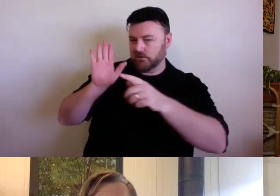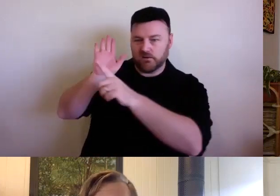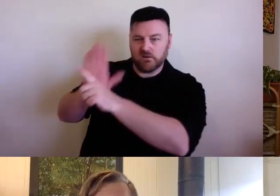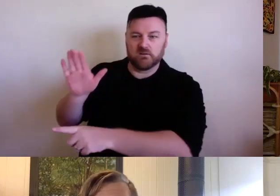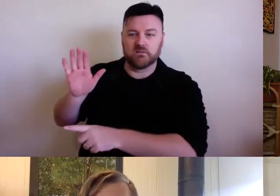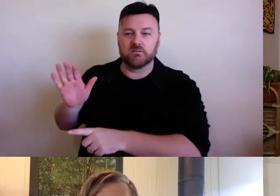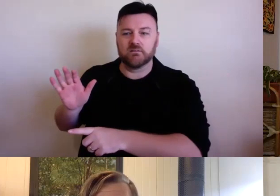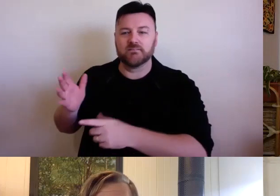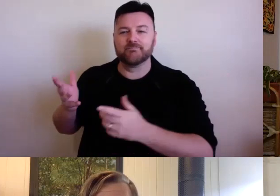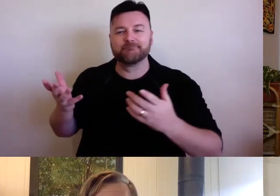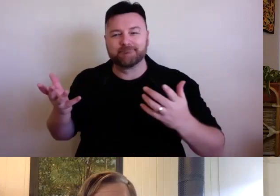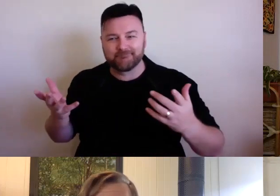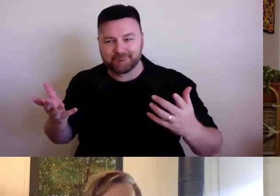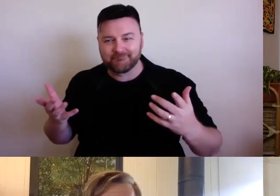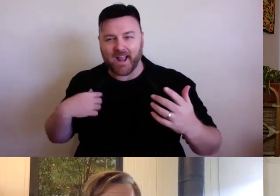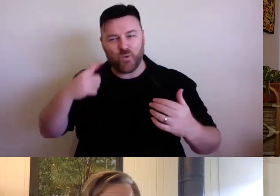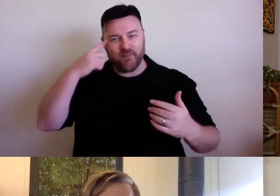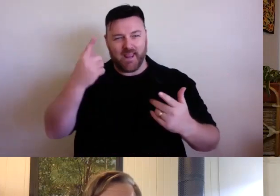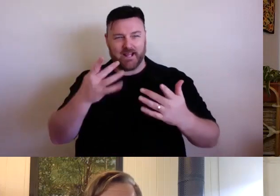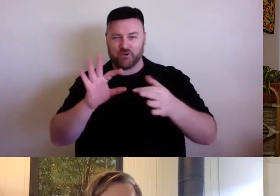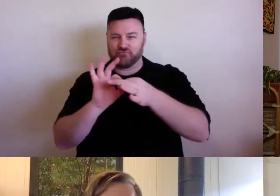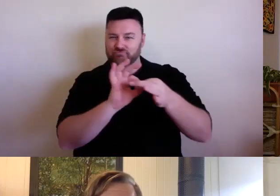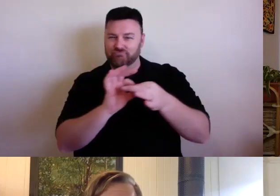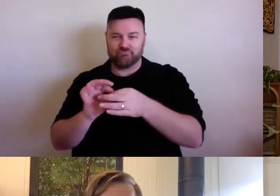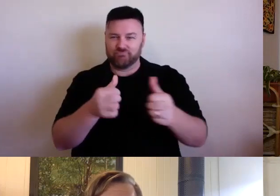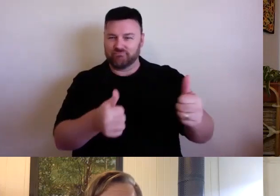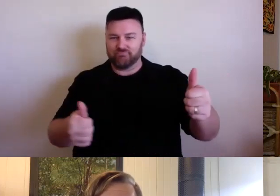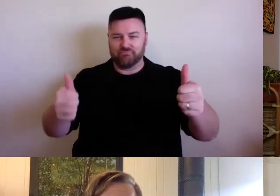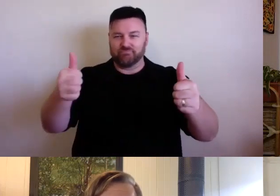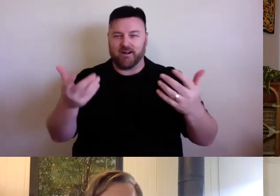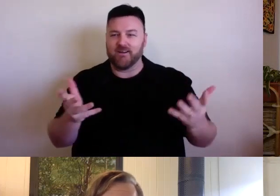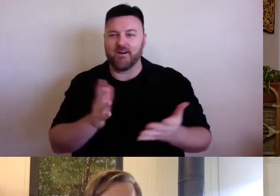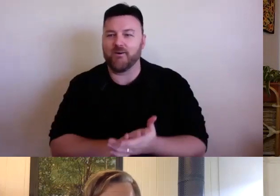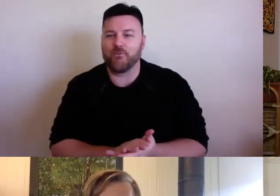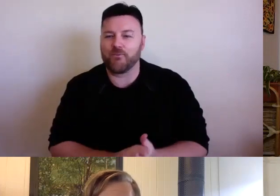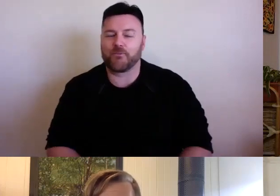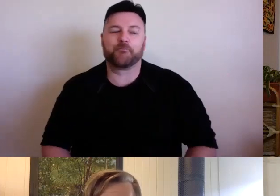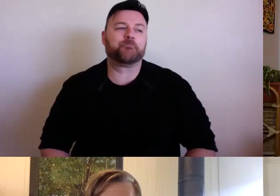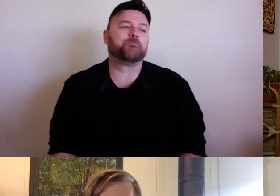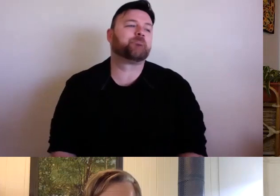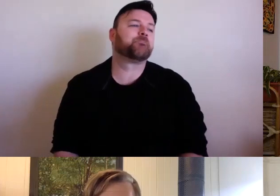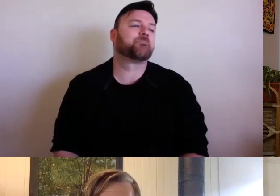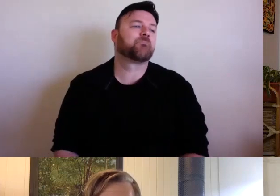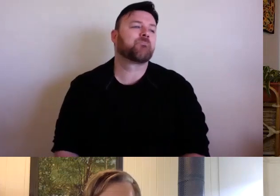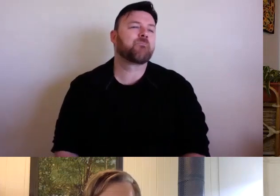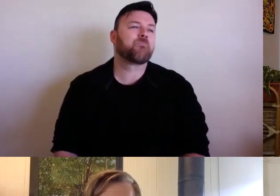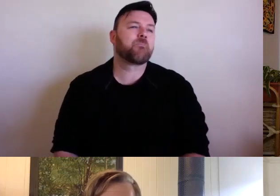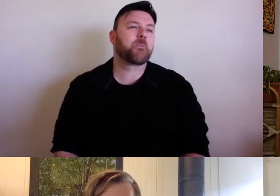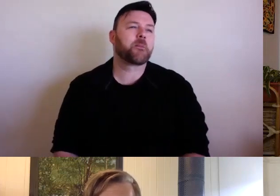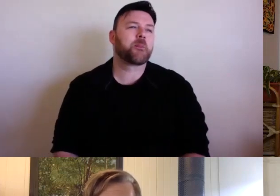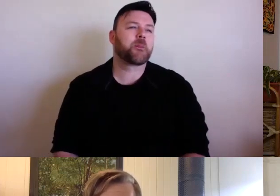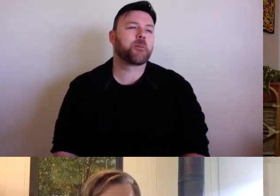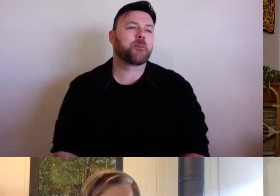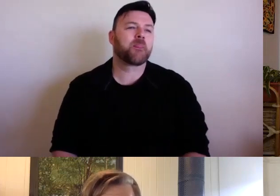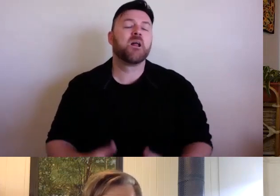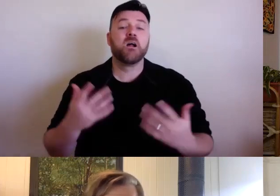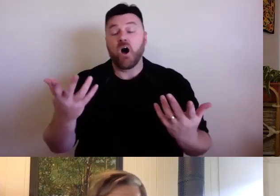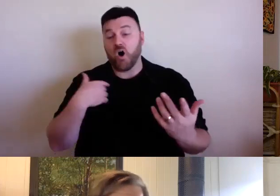of I think both, you know relating to your local government but also